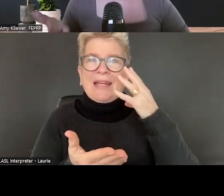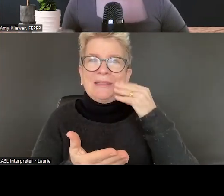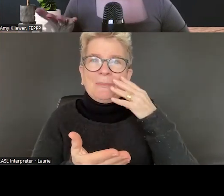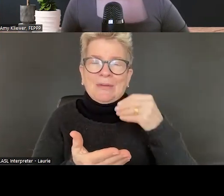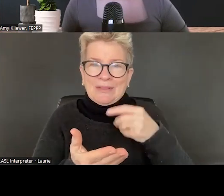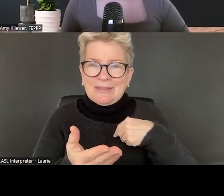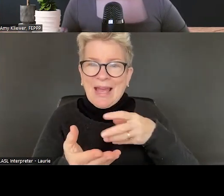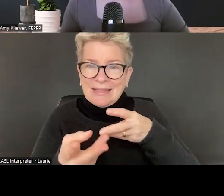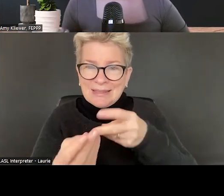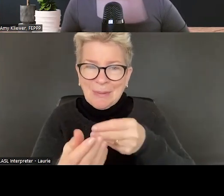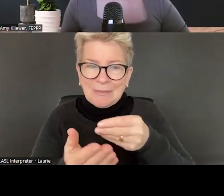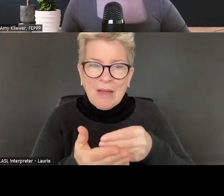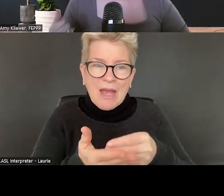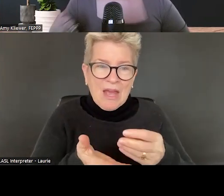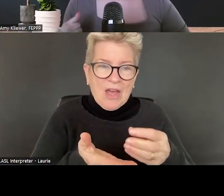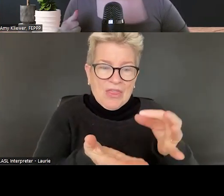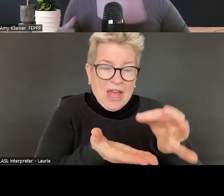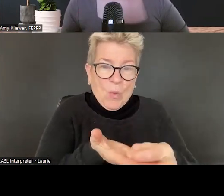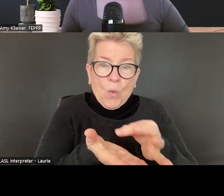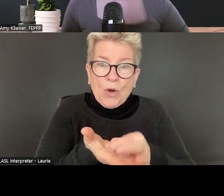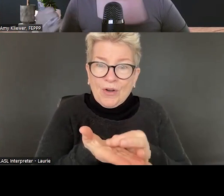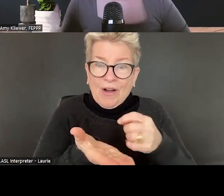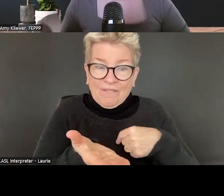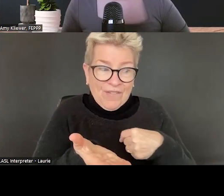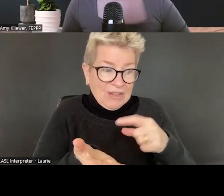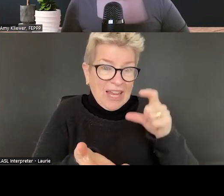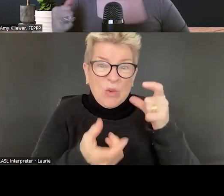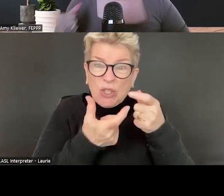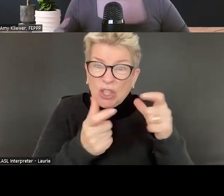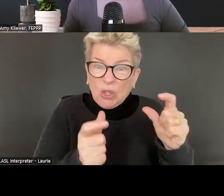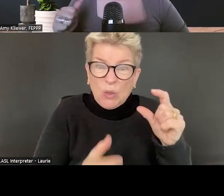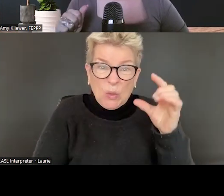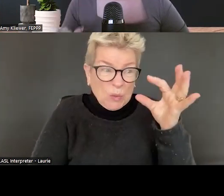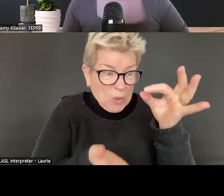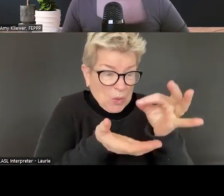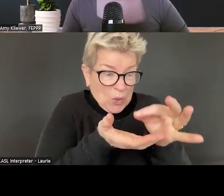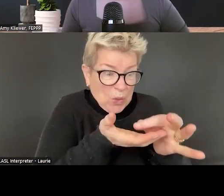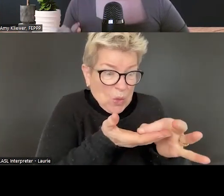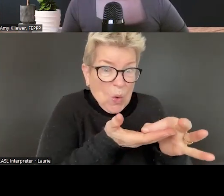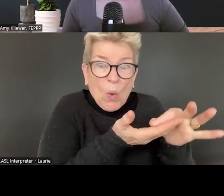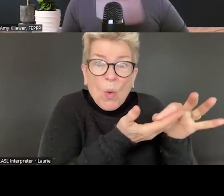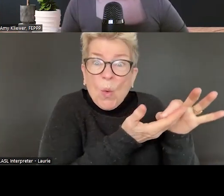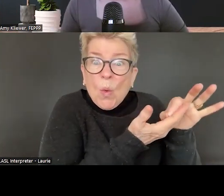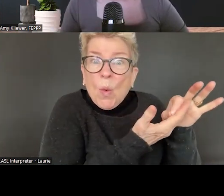so big in my hand as a kid and I remember like responsibility of what am I going to spend these